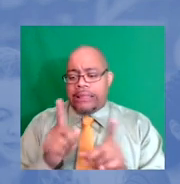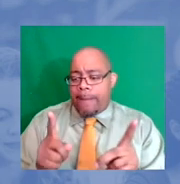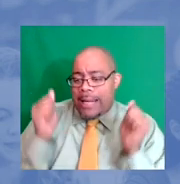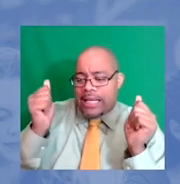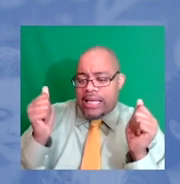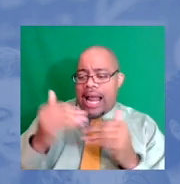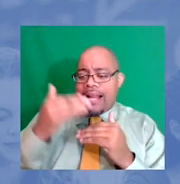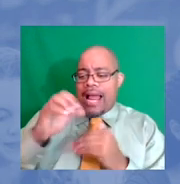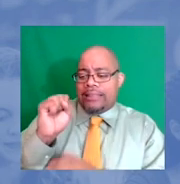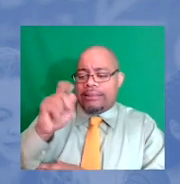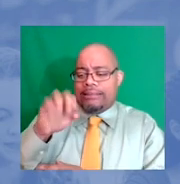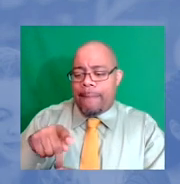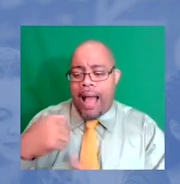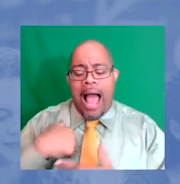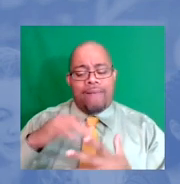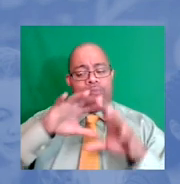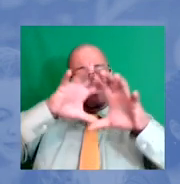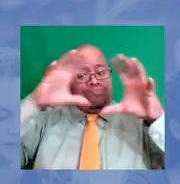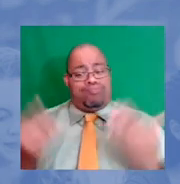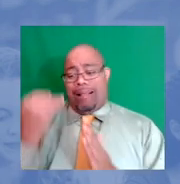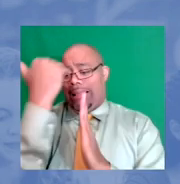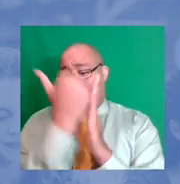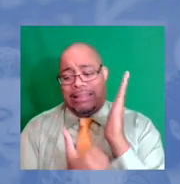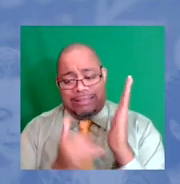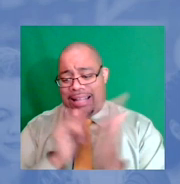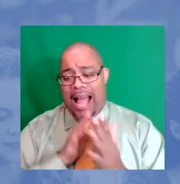A WHOLE LIST OF GREAT NEXT STEPS THAT I'VE CAPTURED FROM EACH OF YOUR COMMENTS TODAY